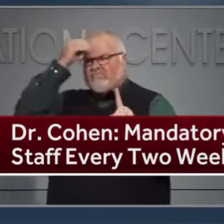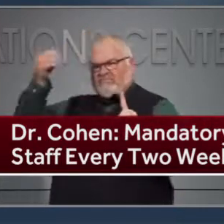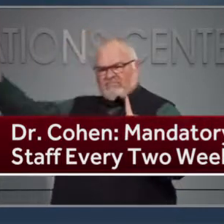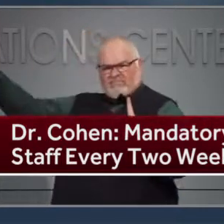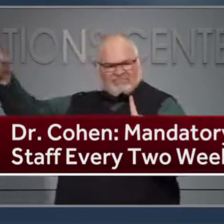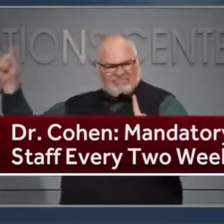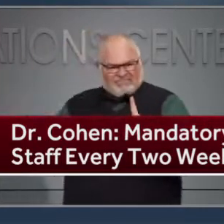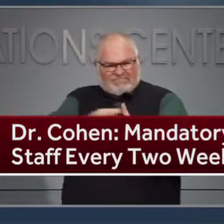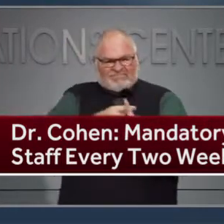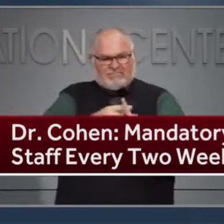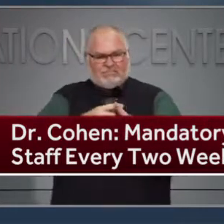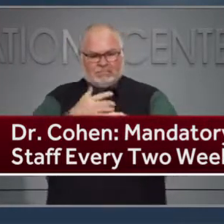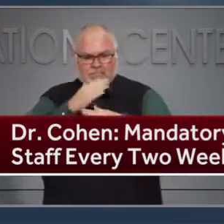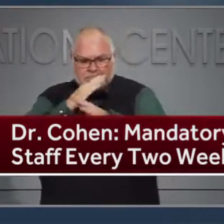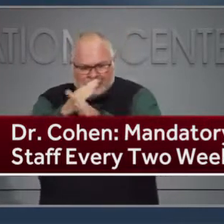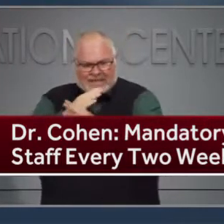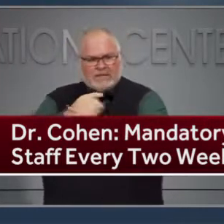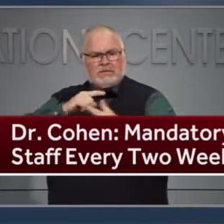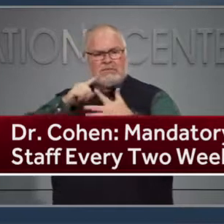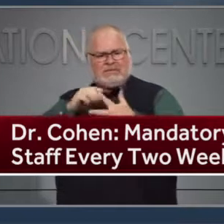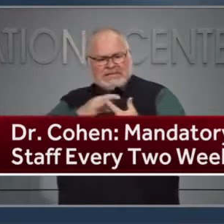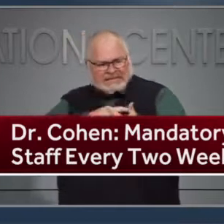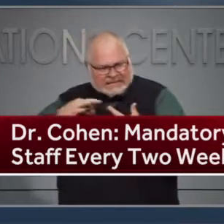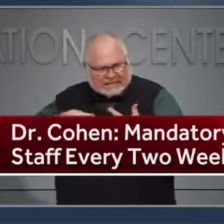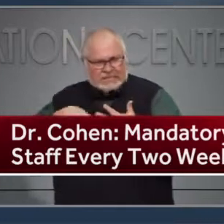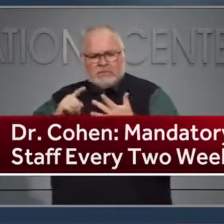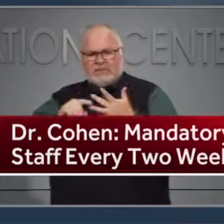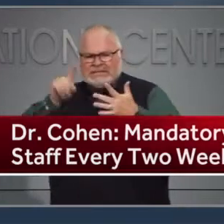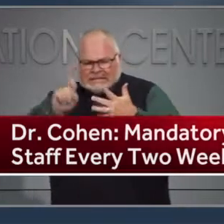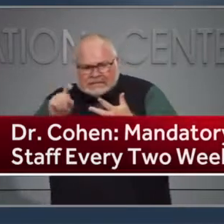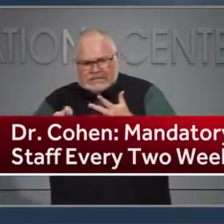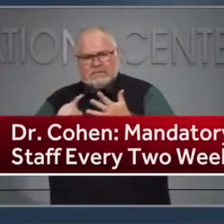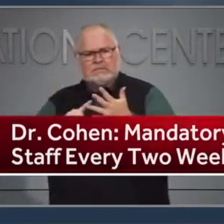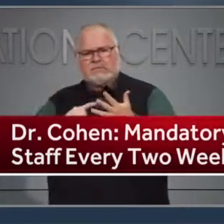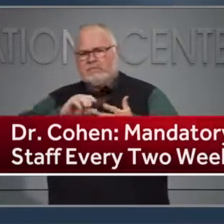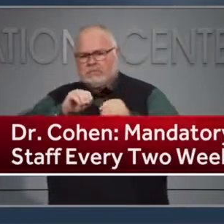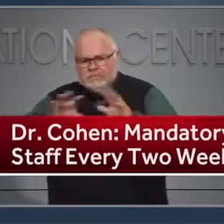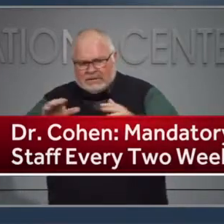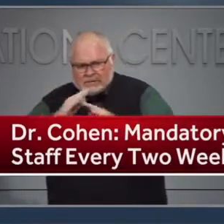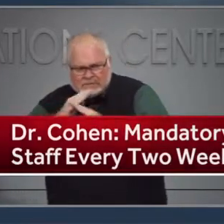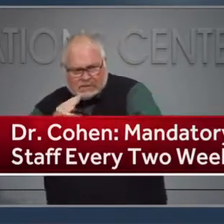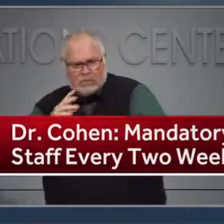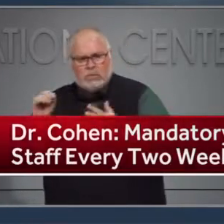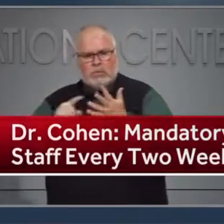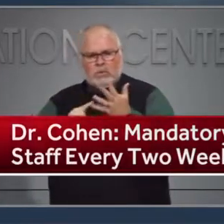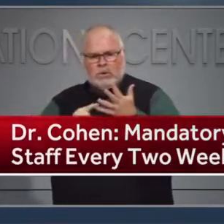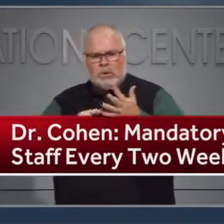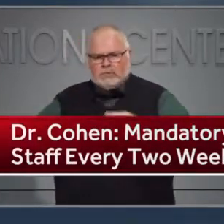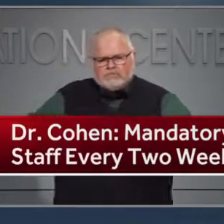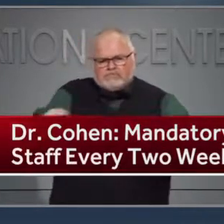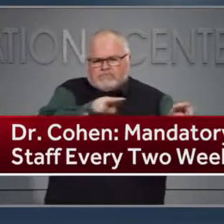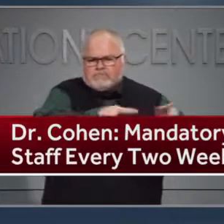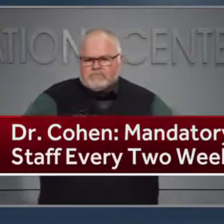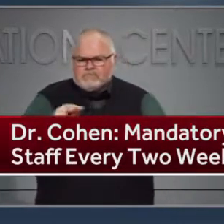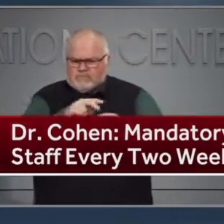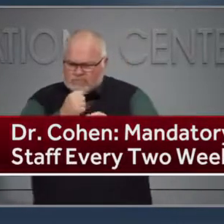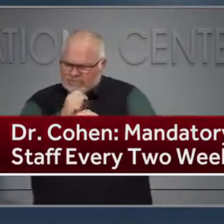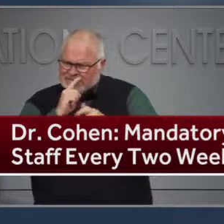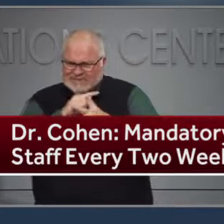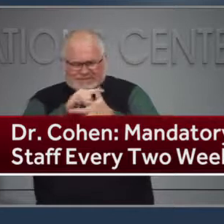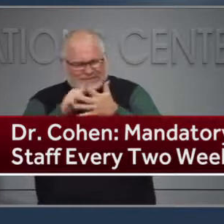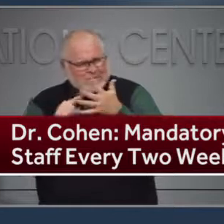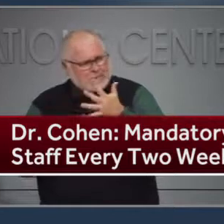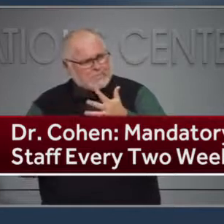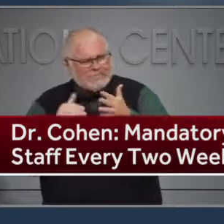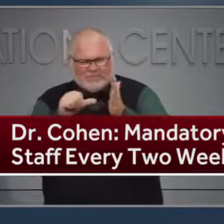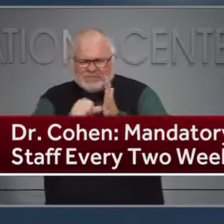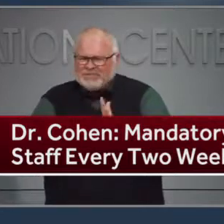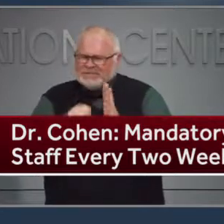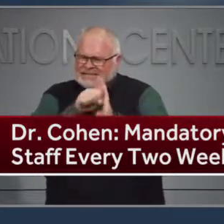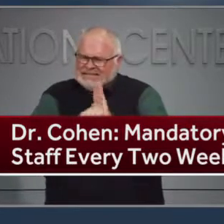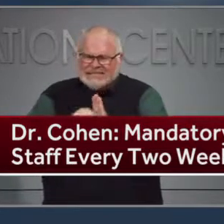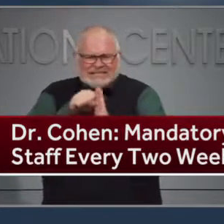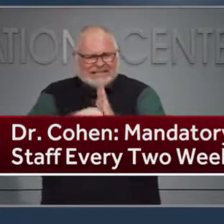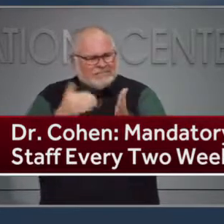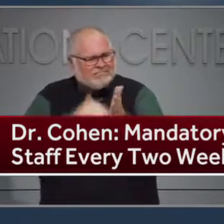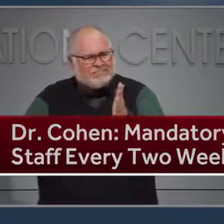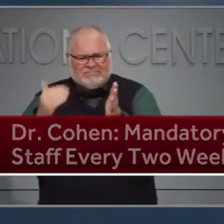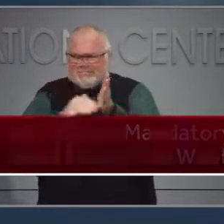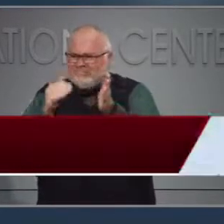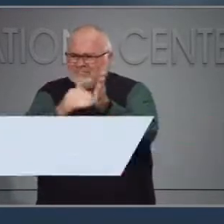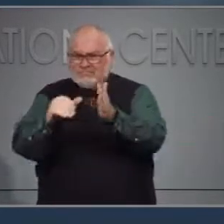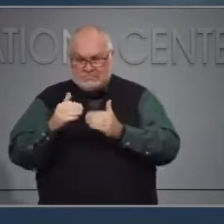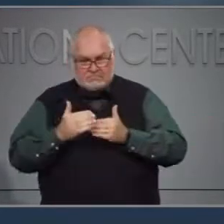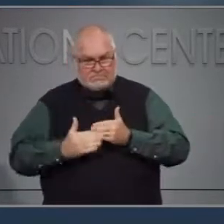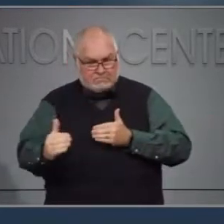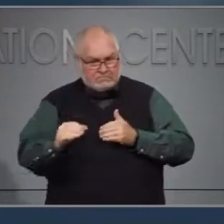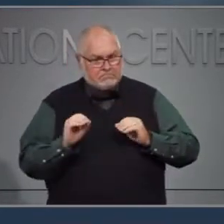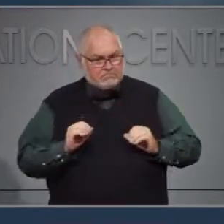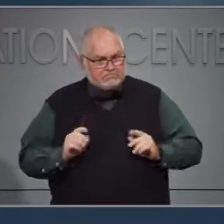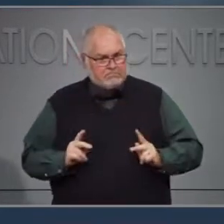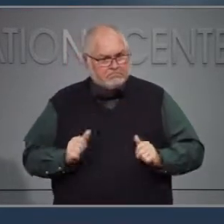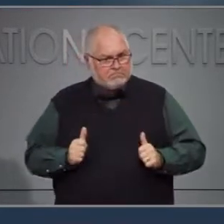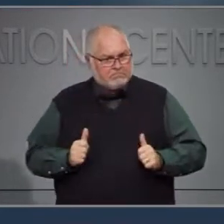TOGETHER THESE FIVE ELEMENTS OF OUR STRATEY -- PREVENTION, STAFFING TESTING, OUTREACH MANAGEMENT AND OVERSIGHT ALLOWED US TO BUILD A SOLID FRAMEWORK FOR ONGOING AND FUTURE WORK.